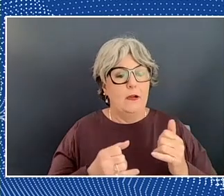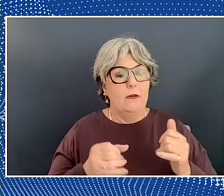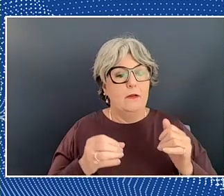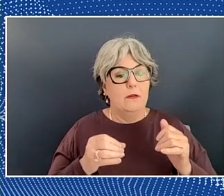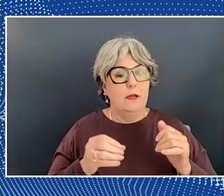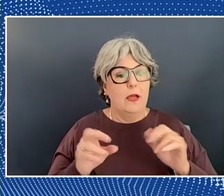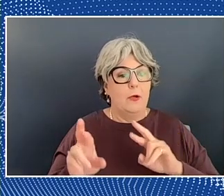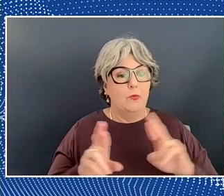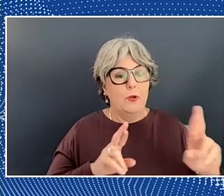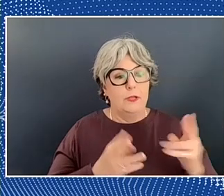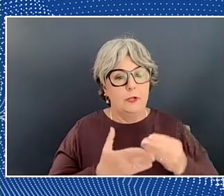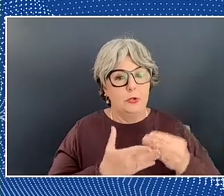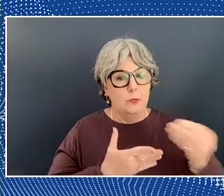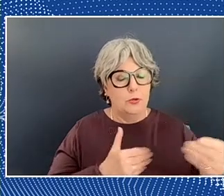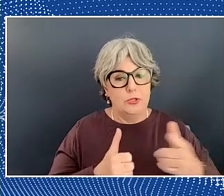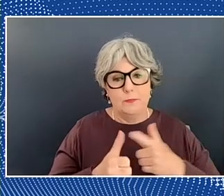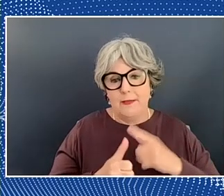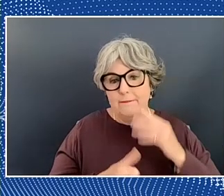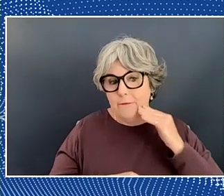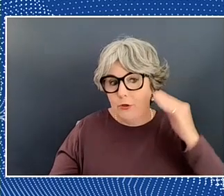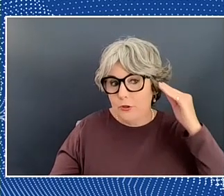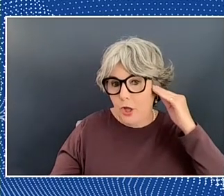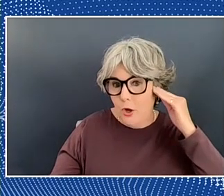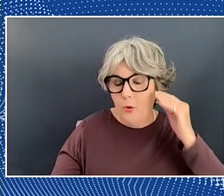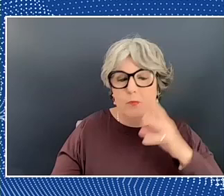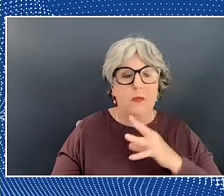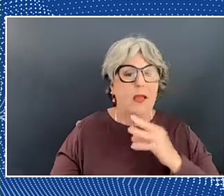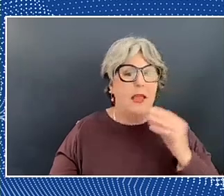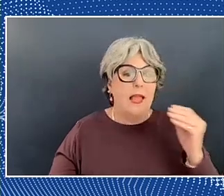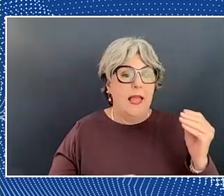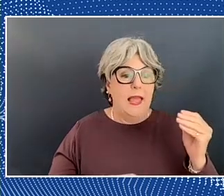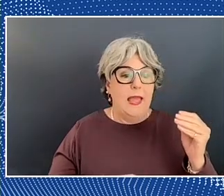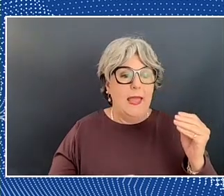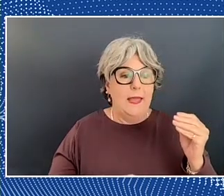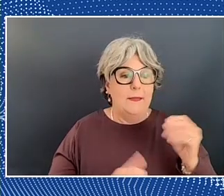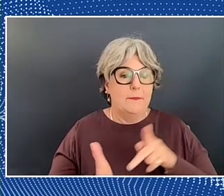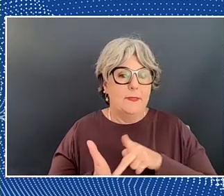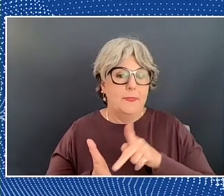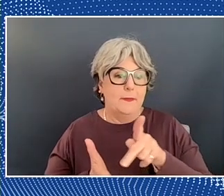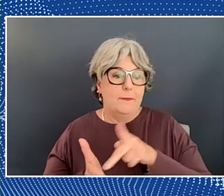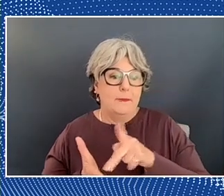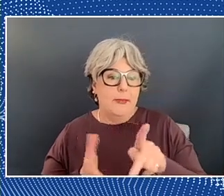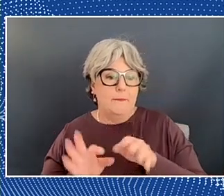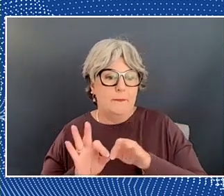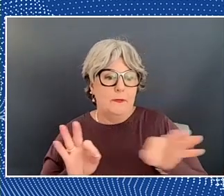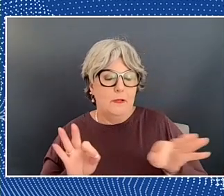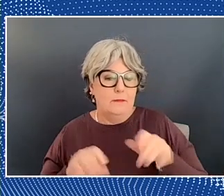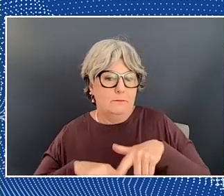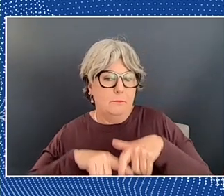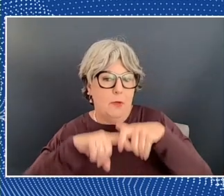to purchase my first home, and with the payment pause ending, I am a bit unsure on